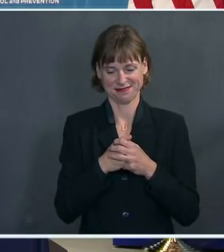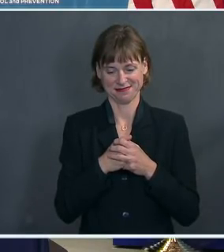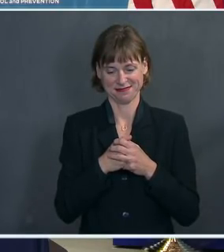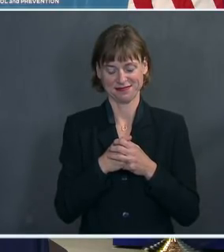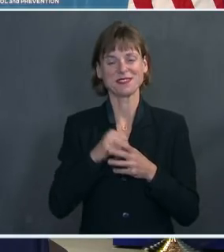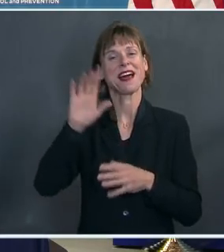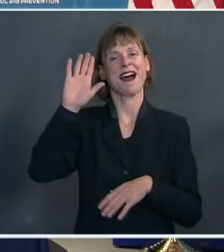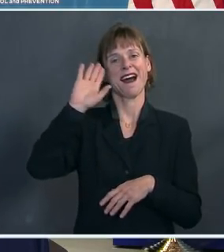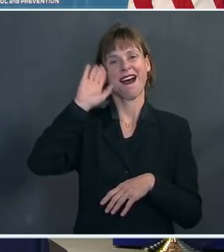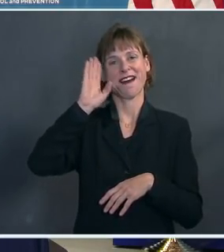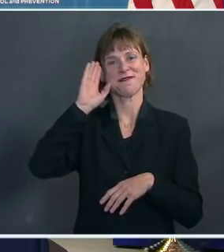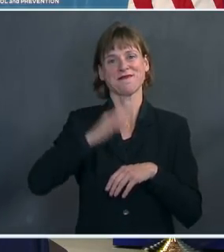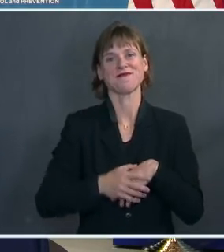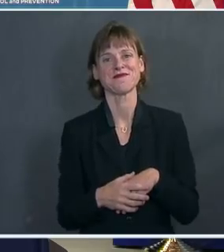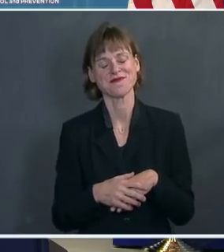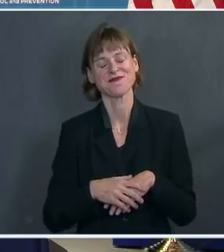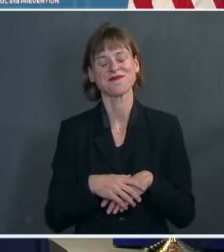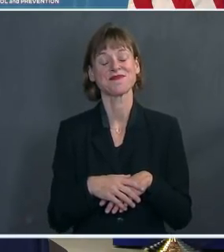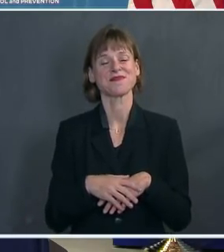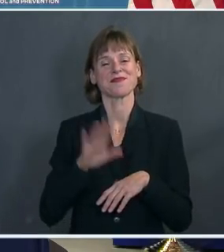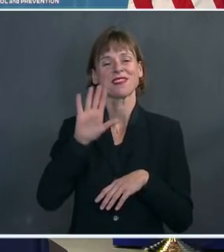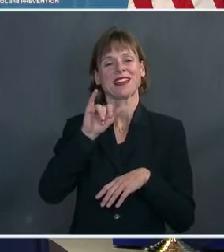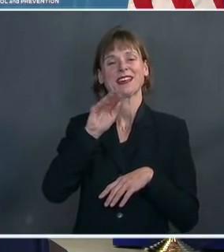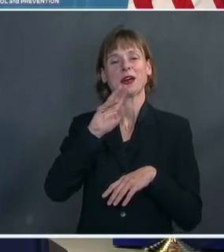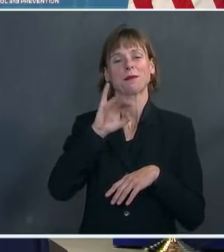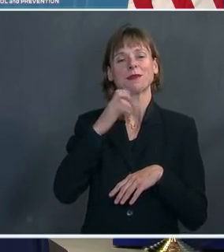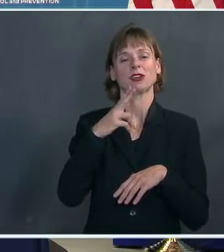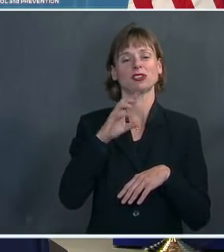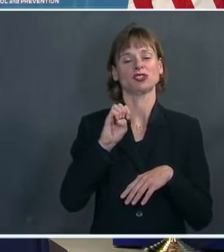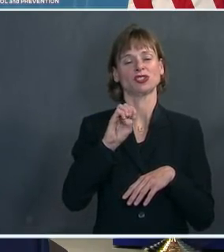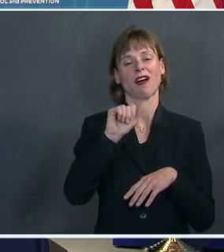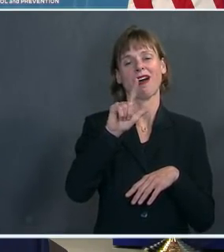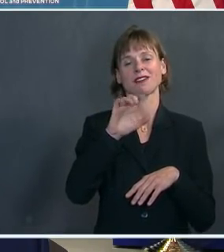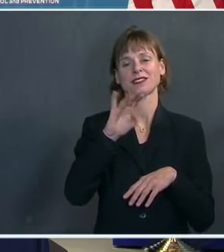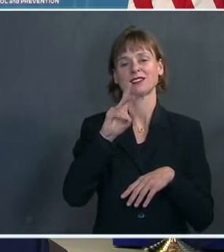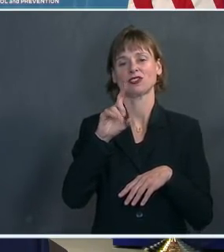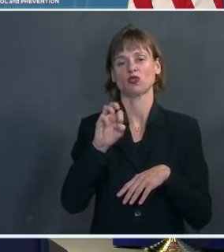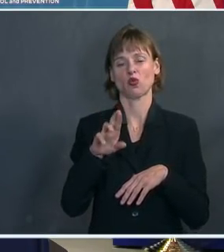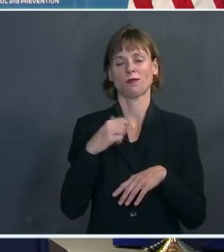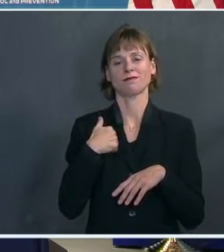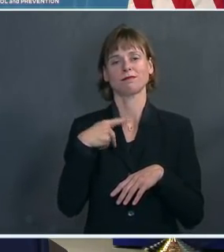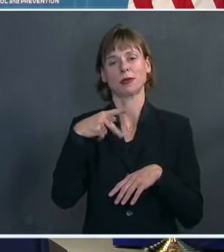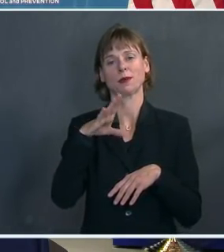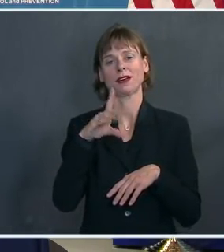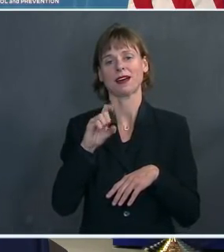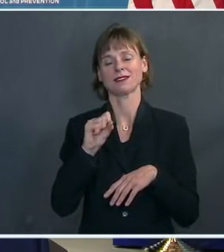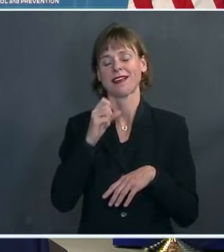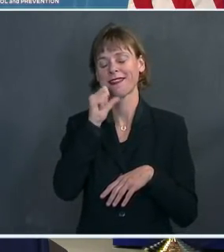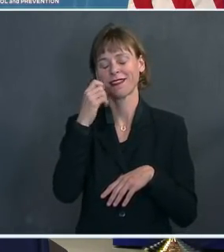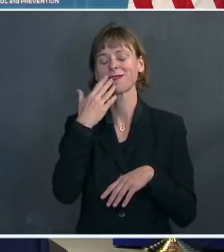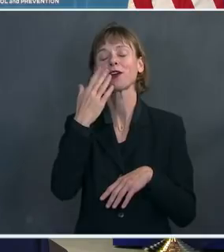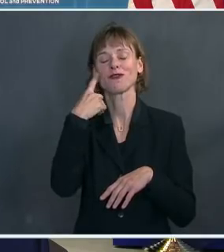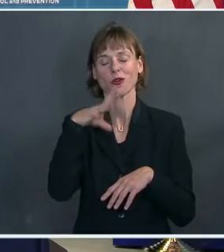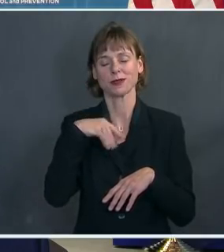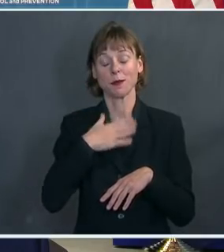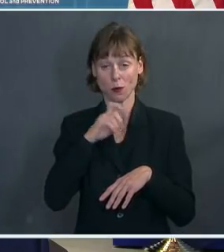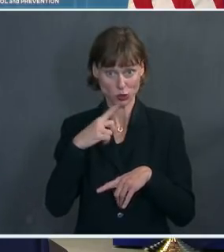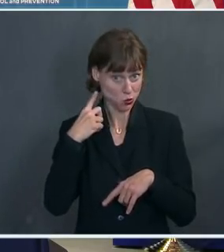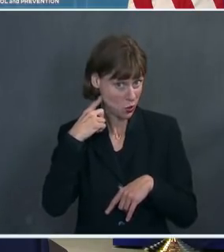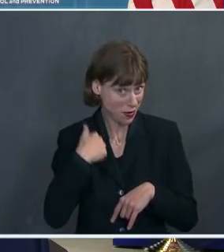The Press: Hi. It's Yamiche Alcindor with PBS. Mr. Slavitt: Hi. The Press: Thanks so much for taking my question. Can you hear me? Mr. Slavitt: Yes, I can.